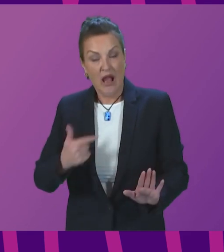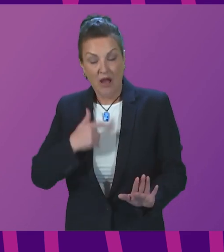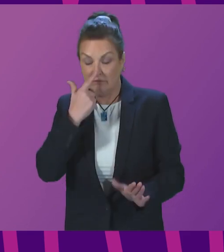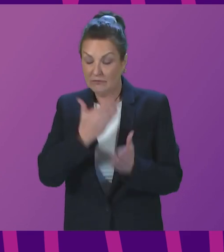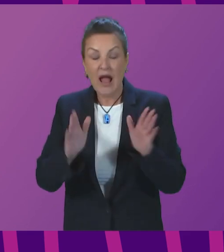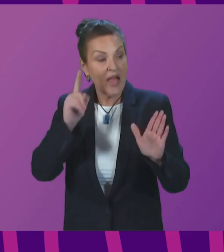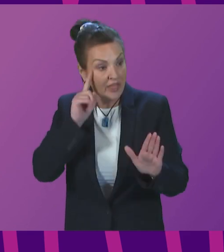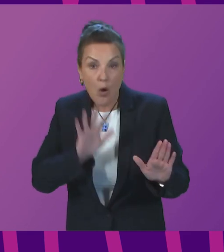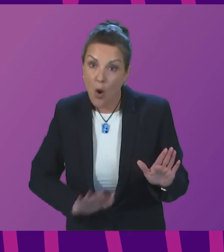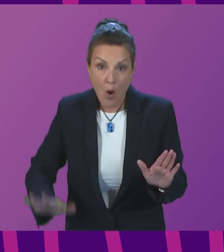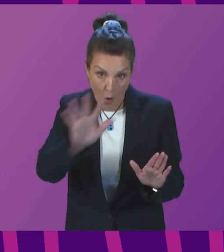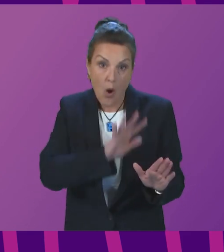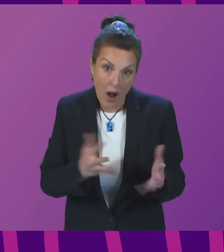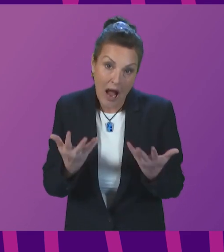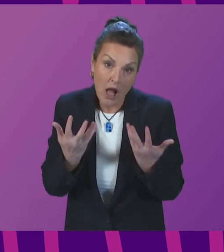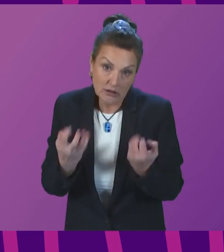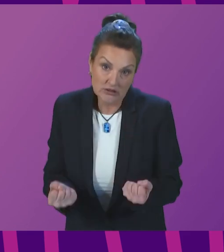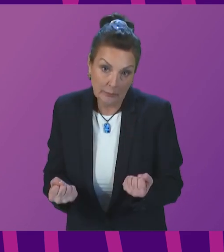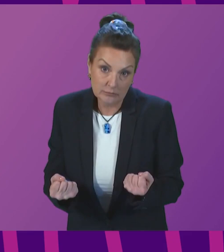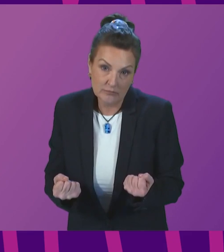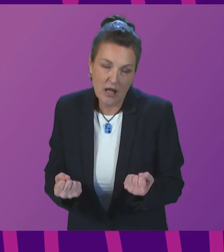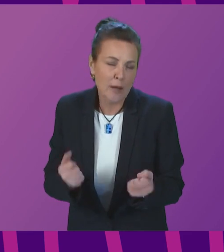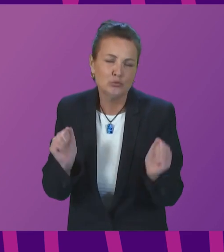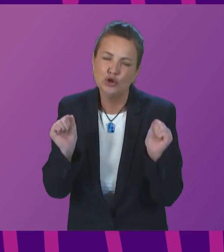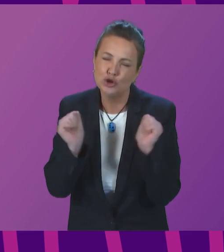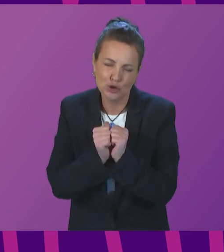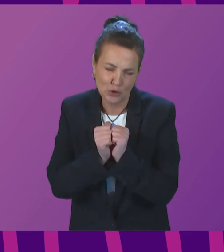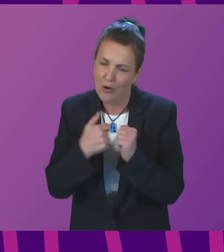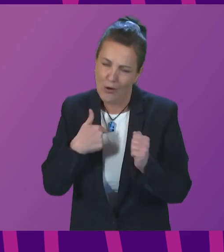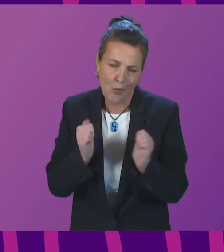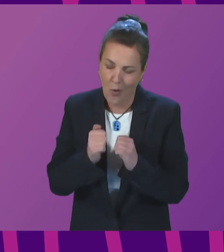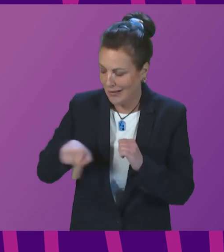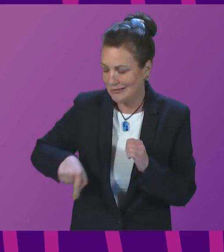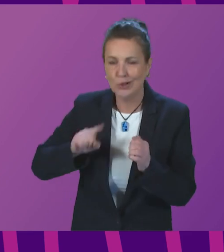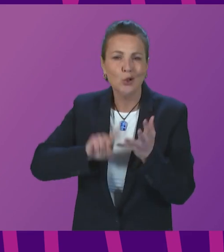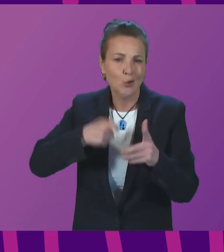Everybody—even the member’s colleagues in the UK Government—accepts the importance